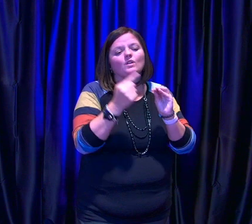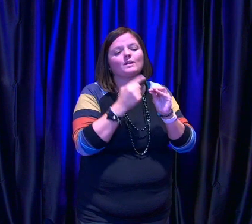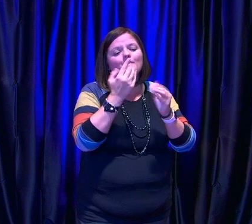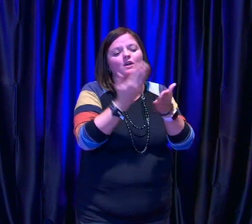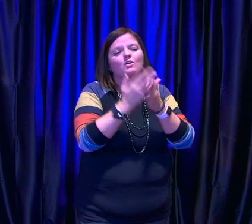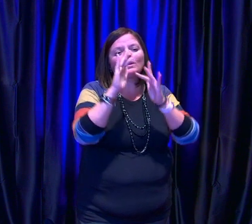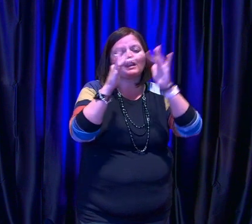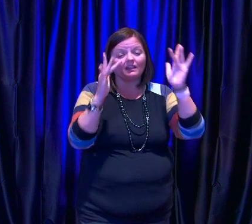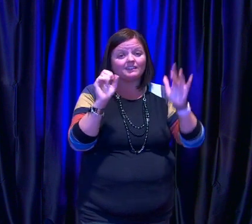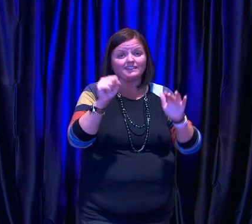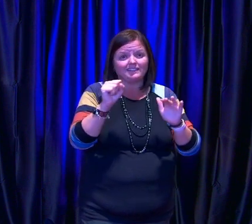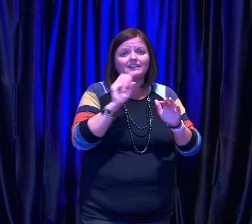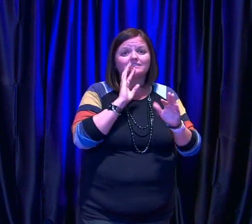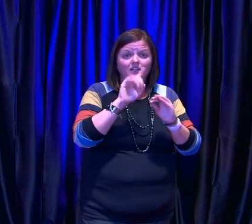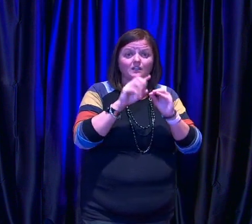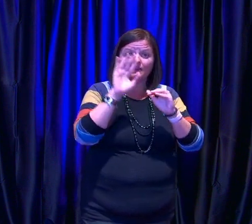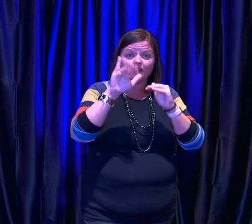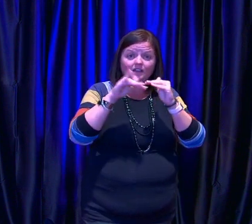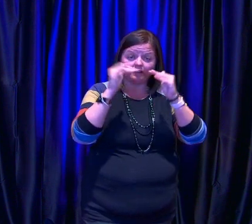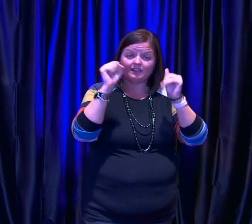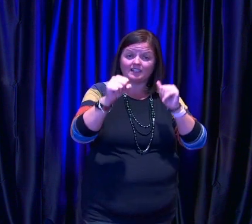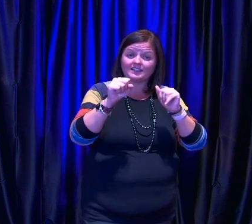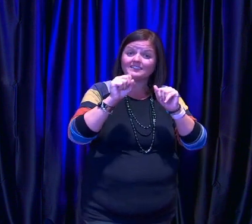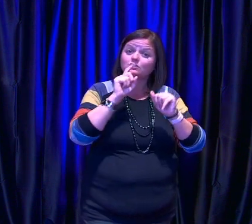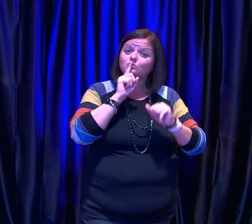well he is talking about heaven and it is true